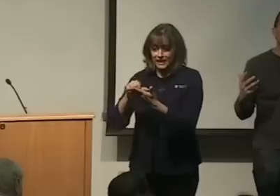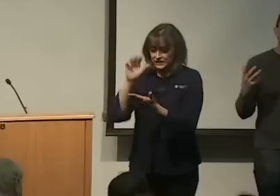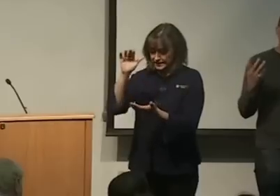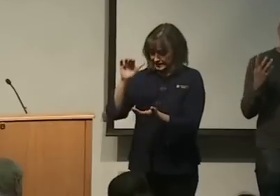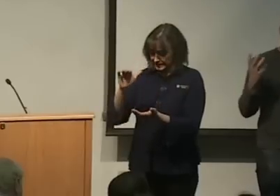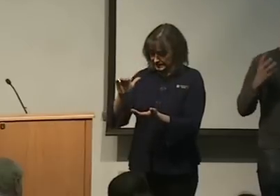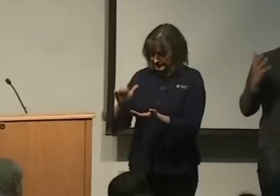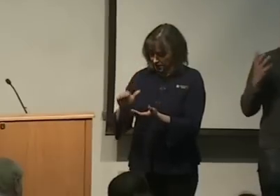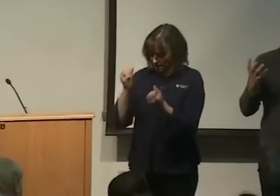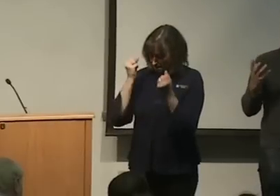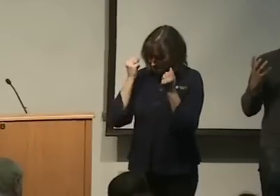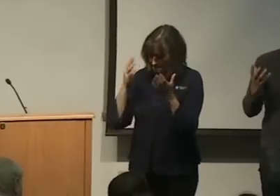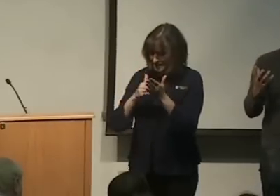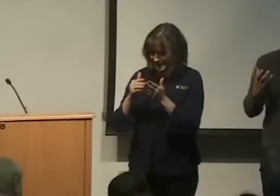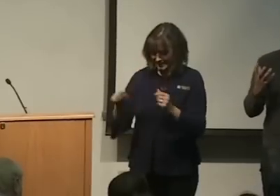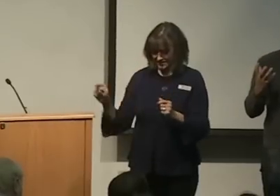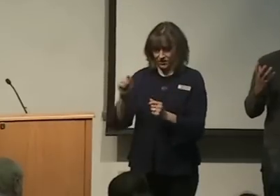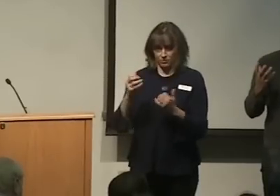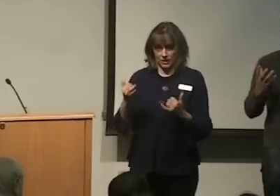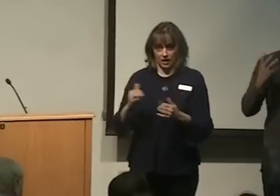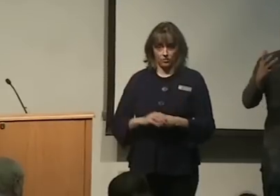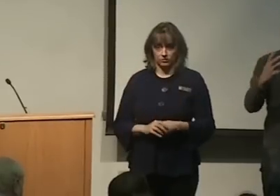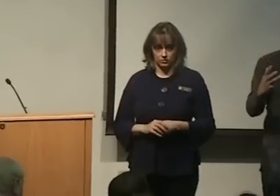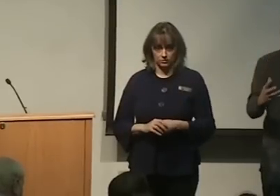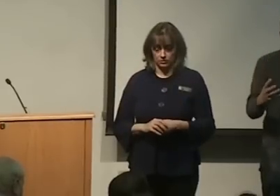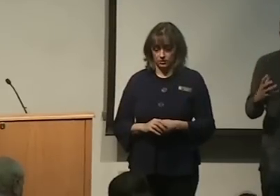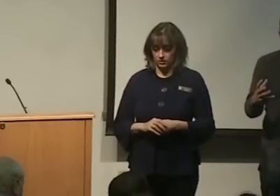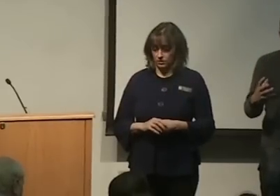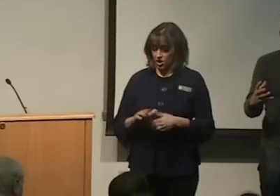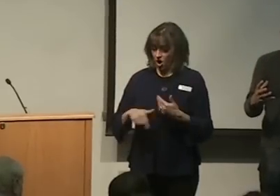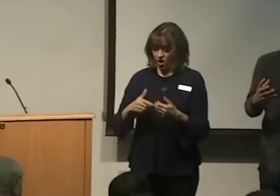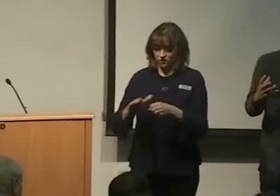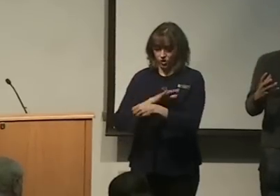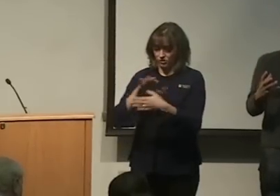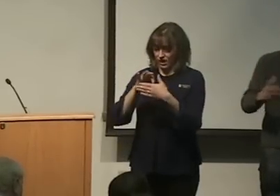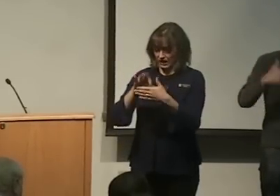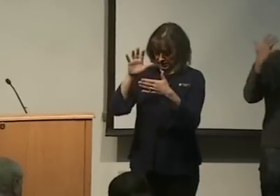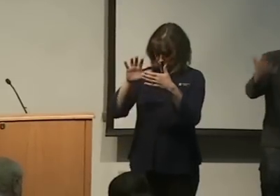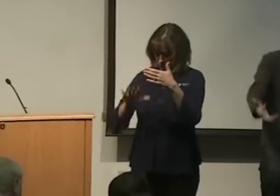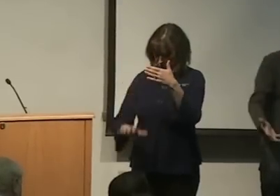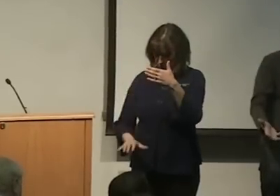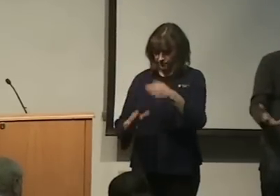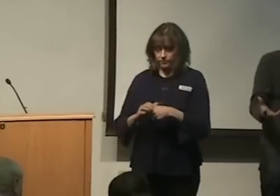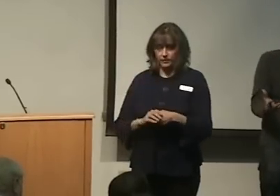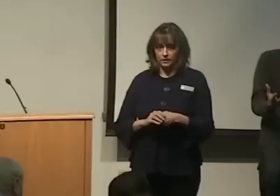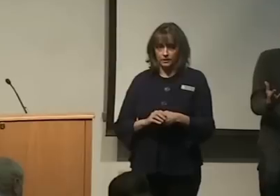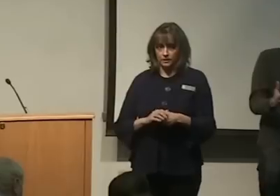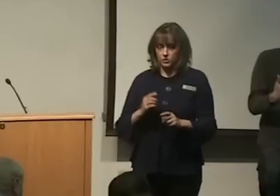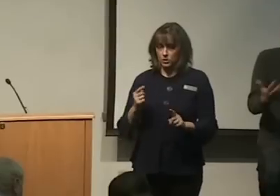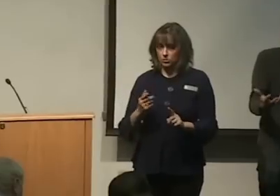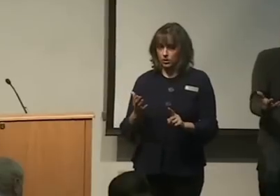So the point now is not I need to know more by going to school, but I need to know how to think more.